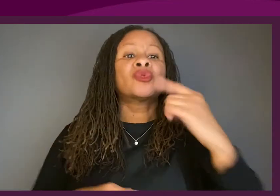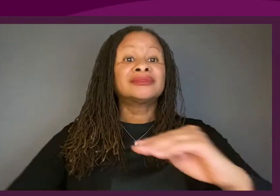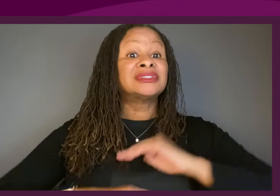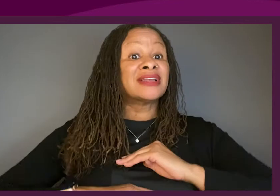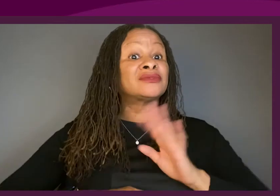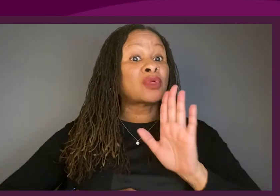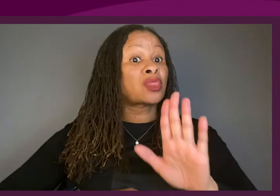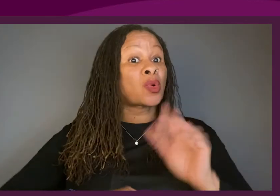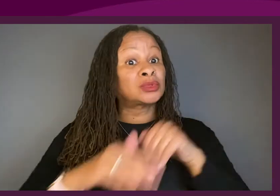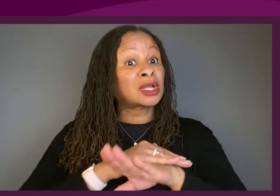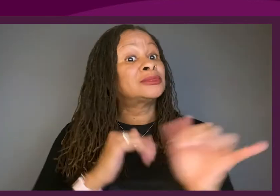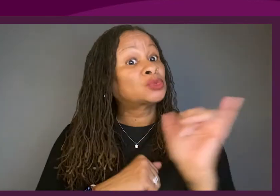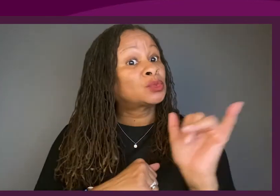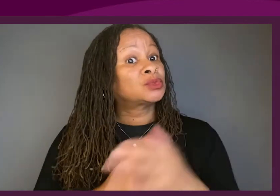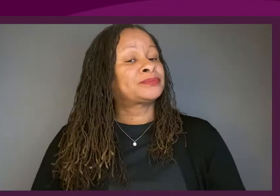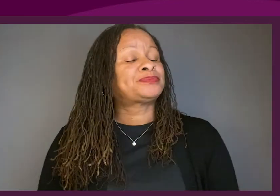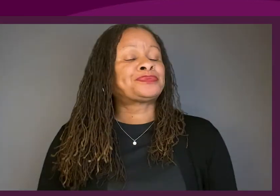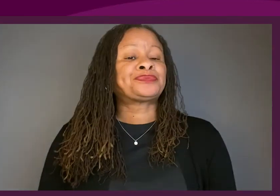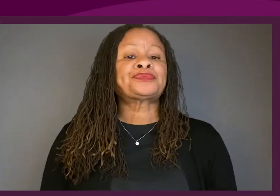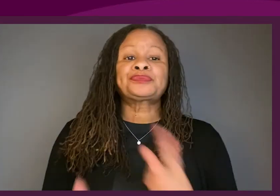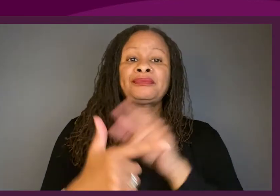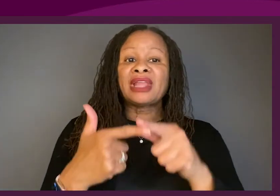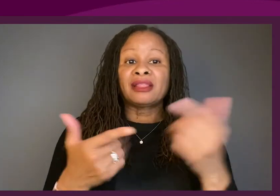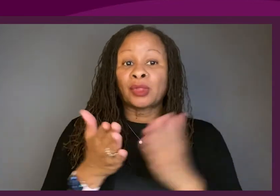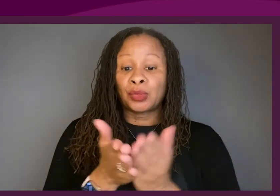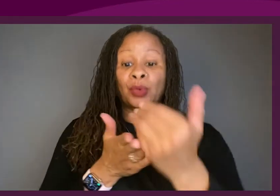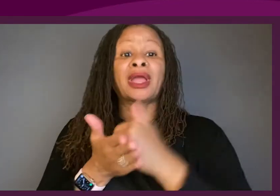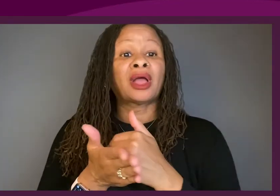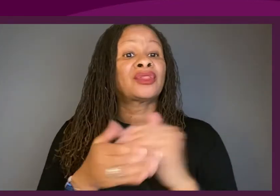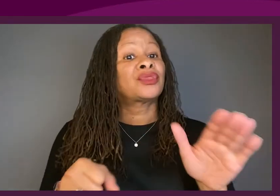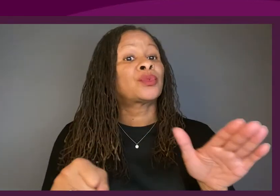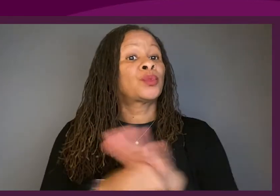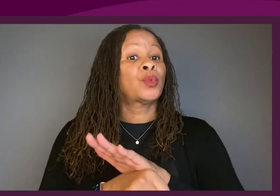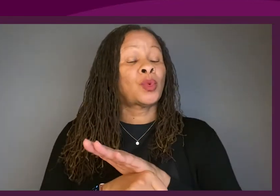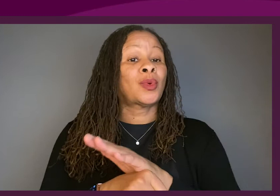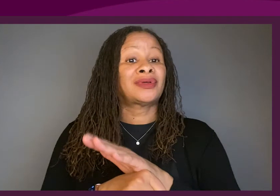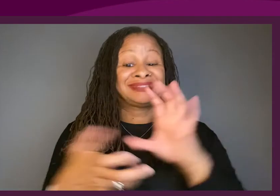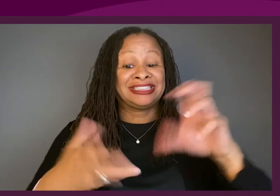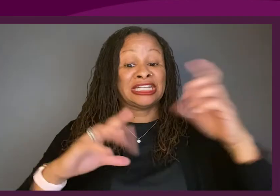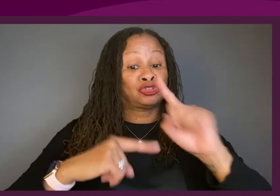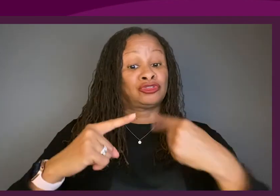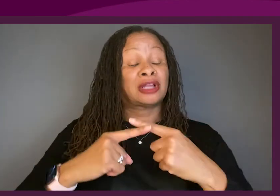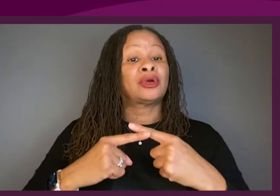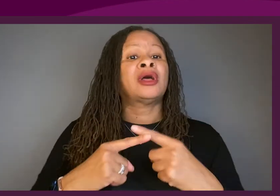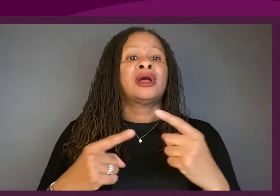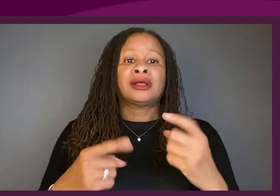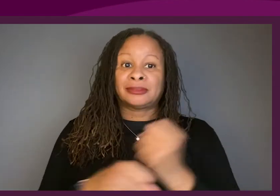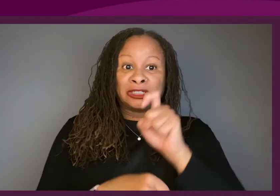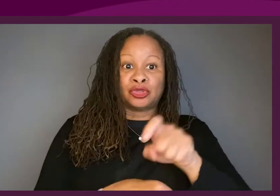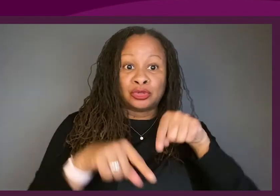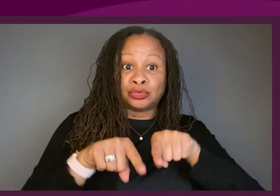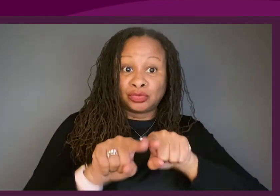cycle, to make sure that in that planning that we're thinking through all aspects of